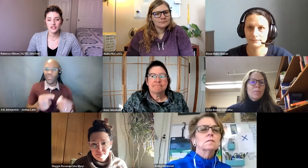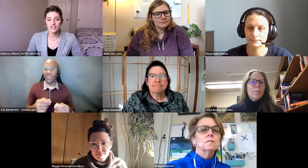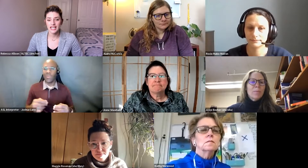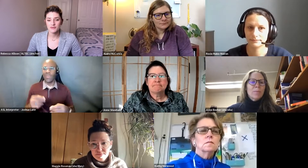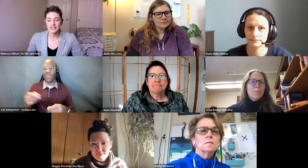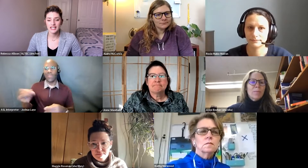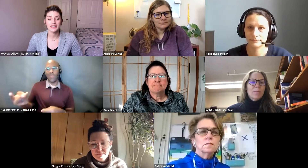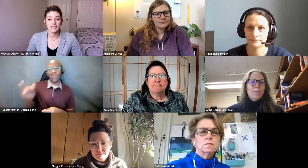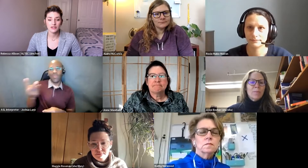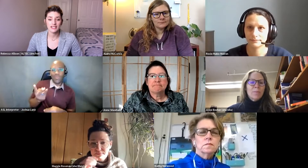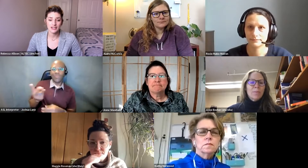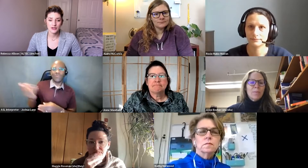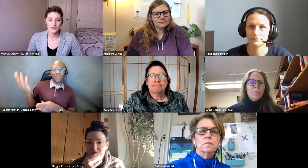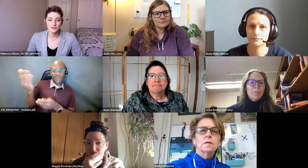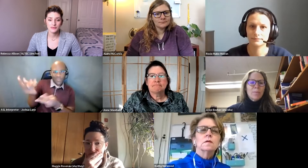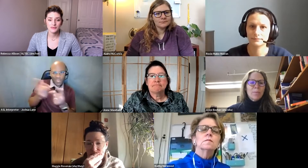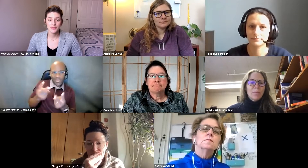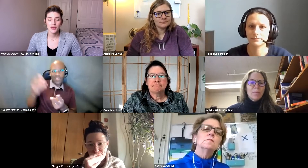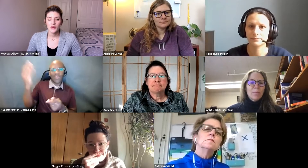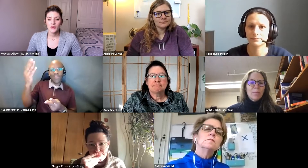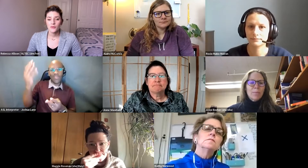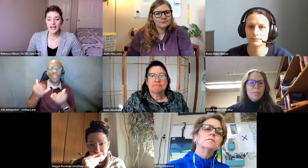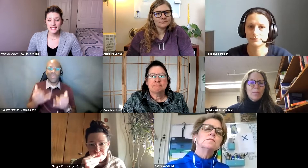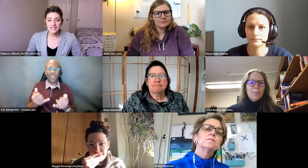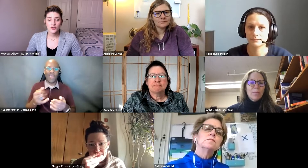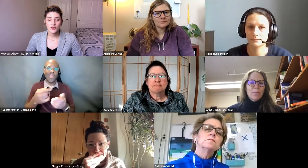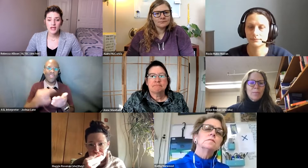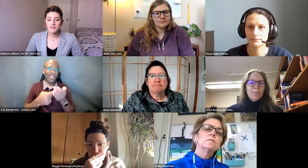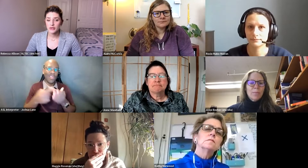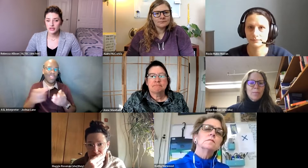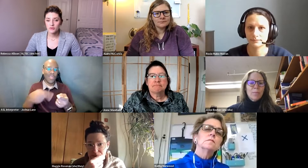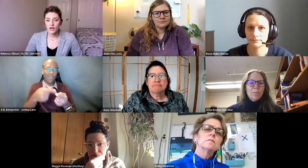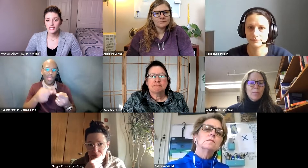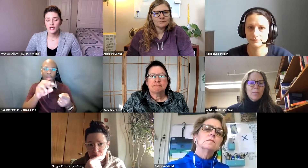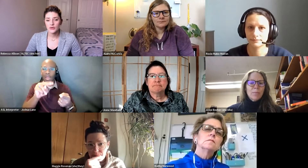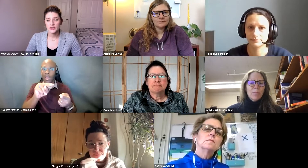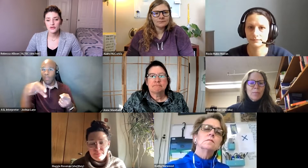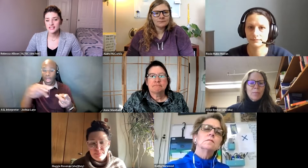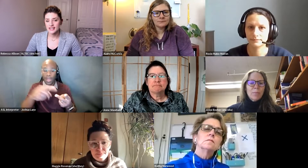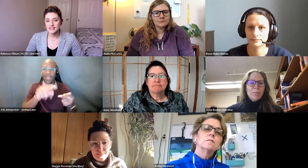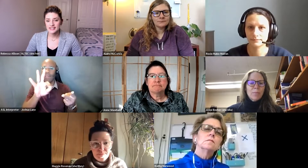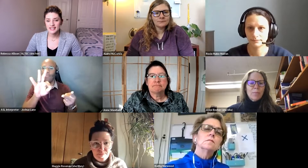engagement in the language classroom. We ask that you remain muted while our hosts present